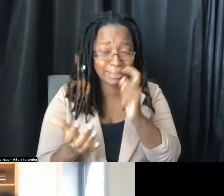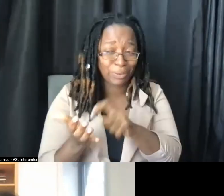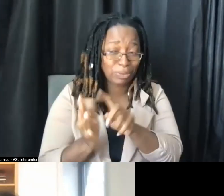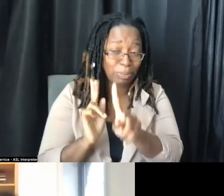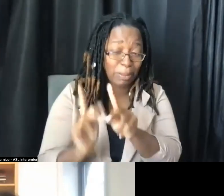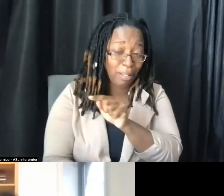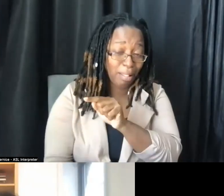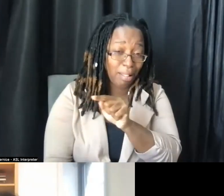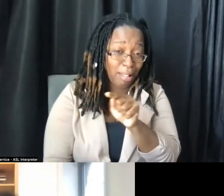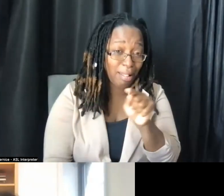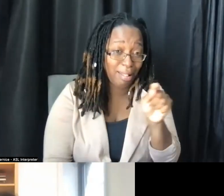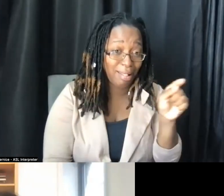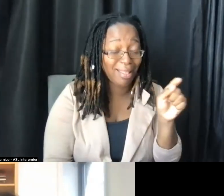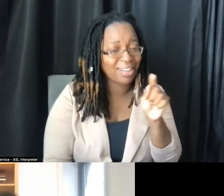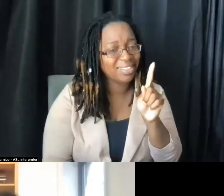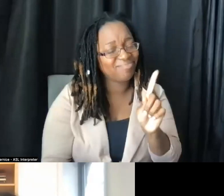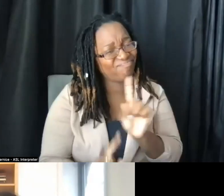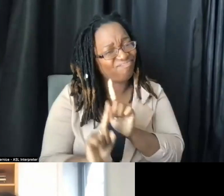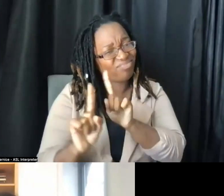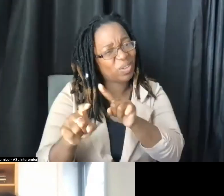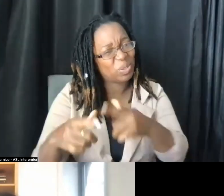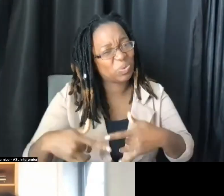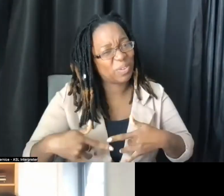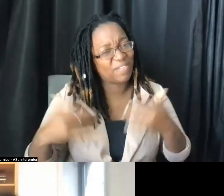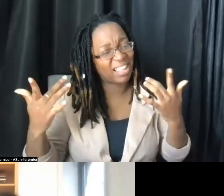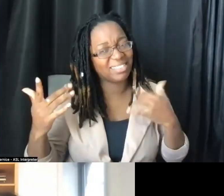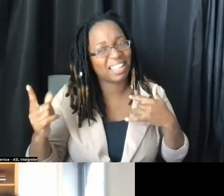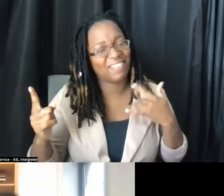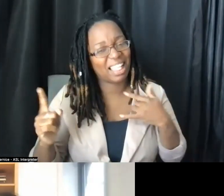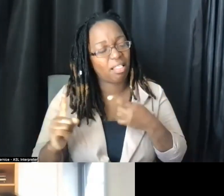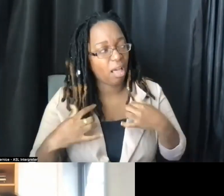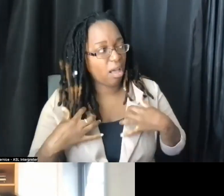relationships in a way that distinguishes them from being transactional? MEREDITH TALUSAN: Yeah. I